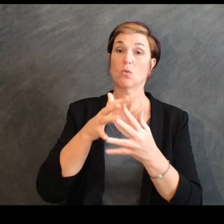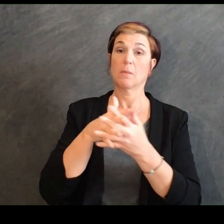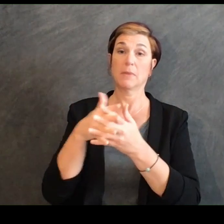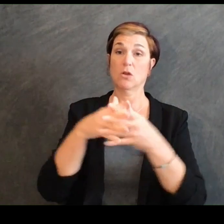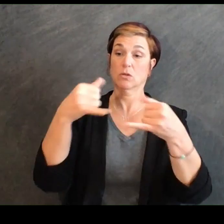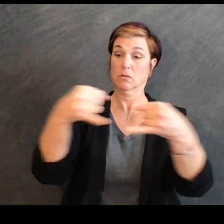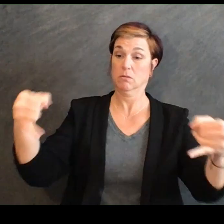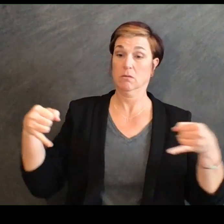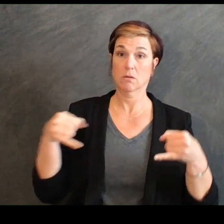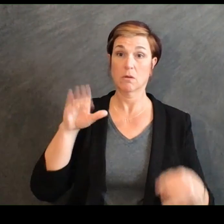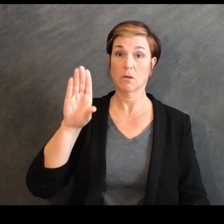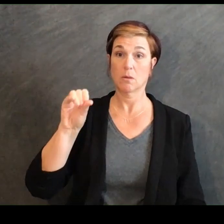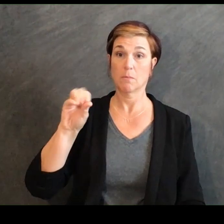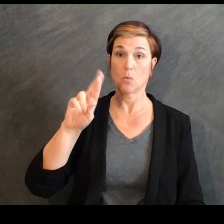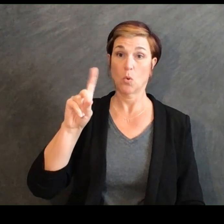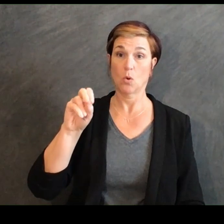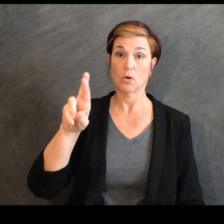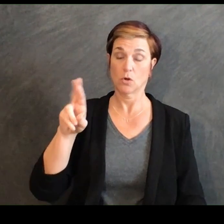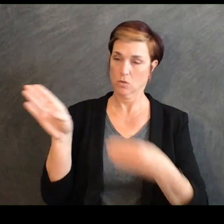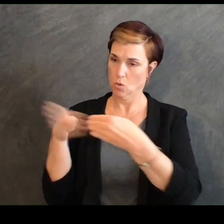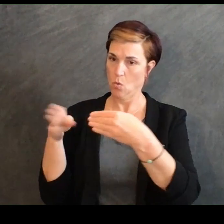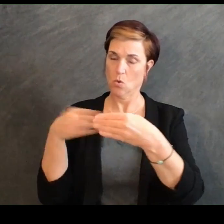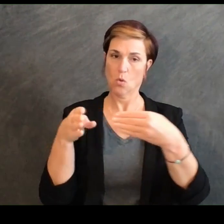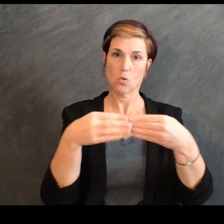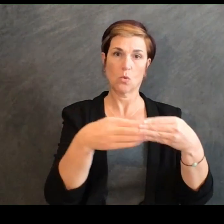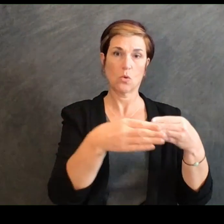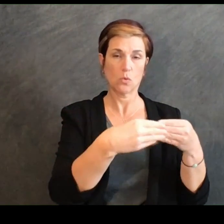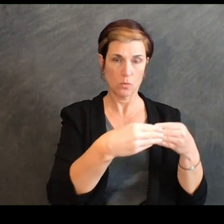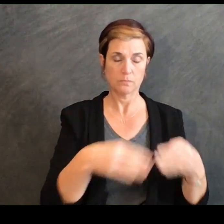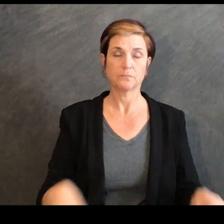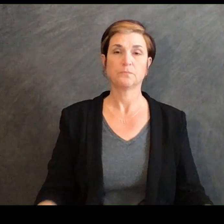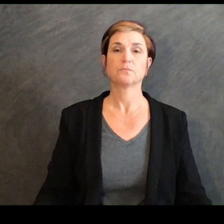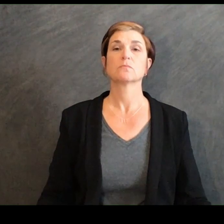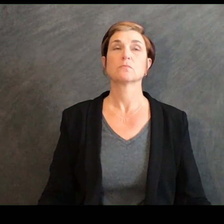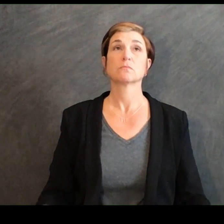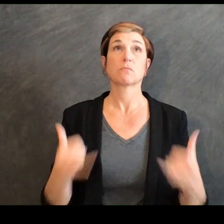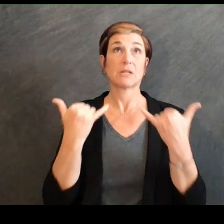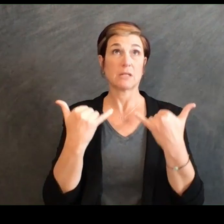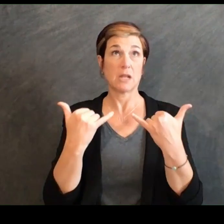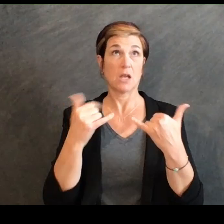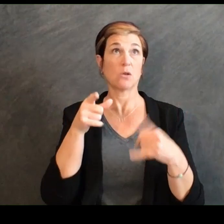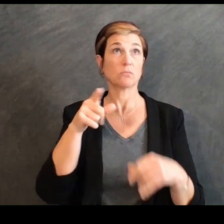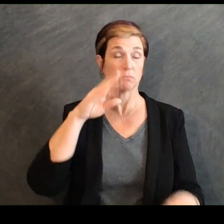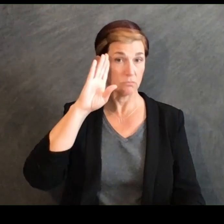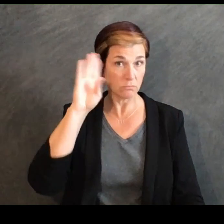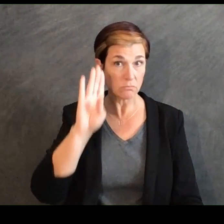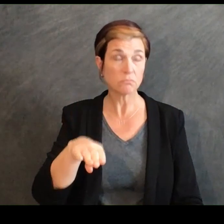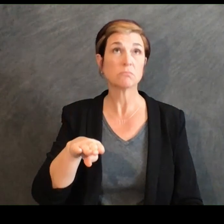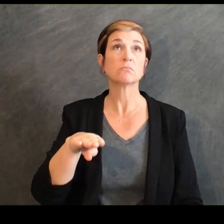just designated as the hot spot right now and we close that border while ago